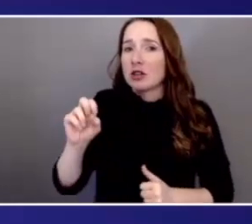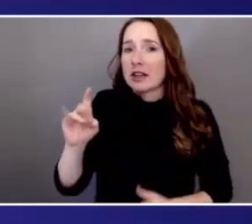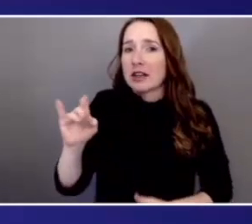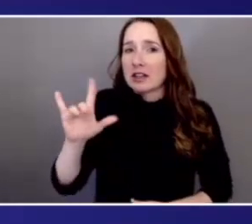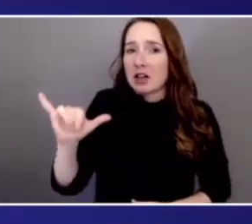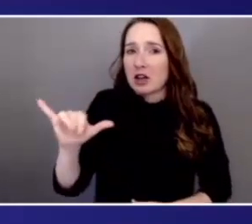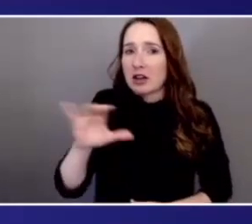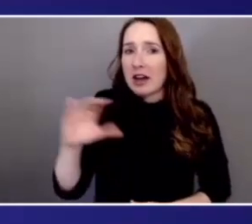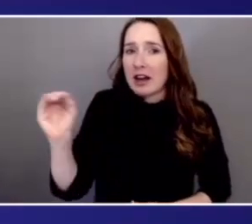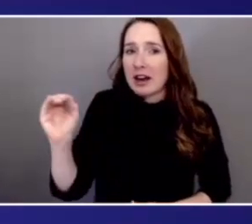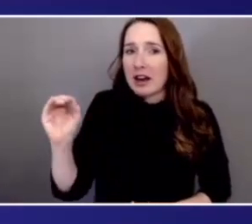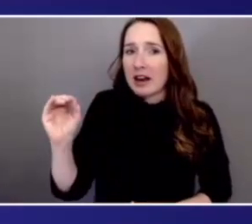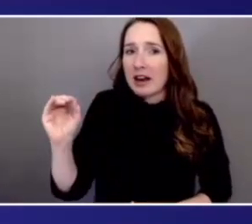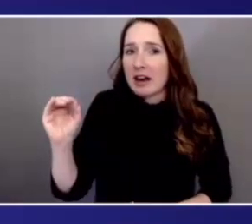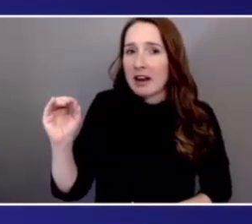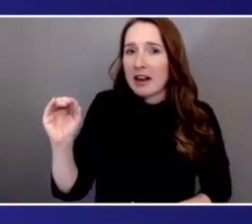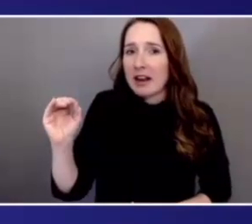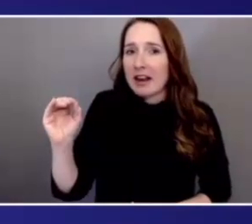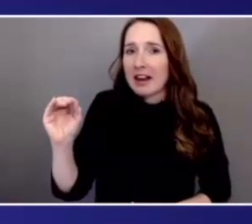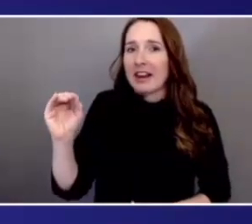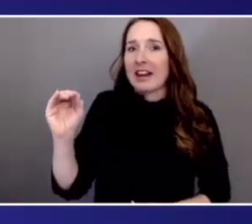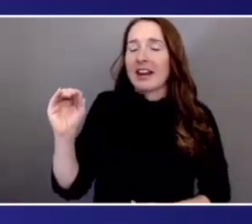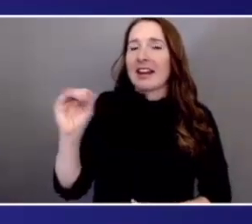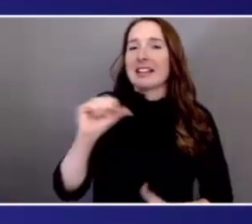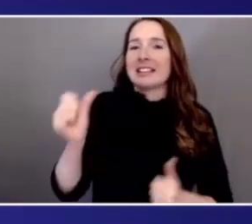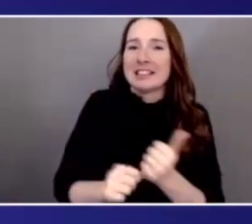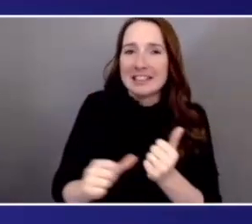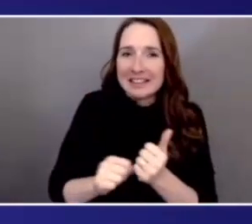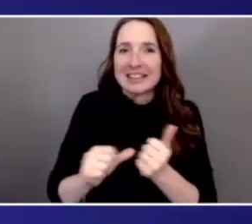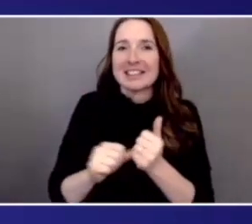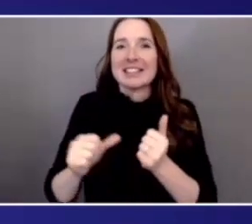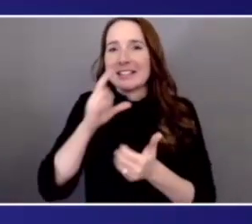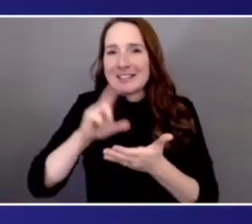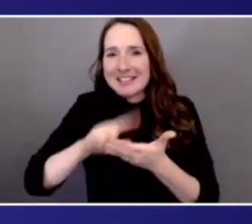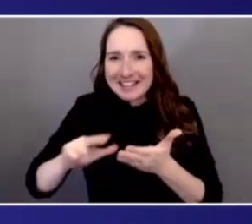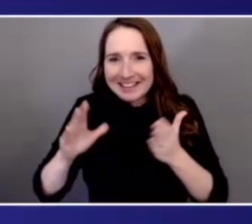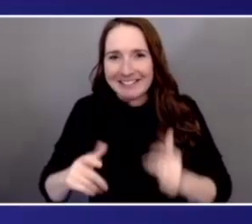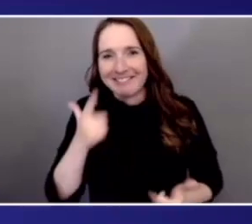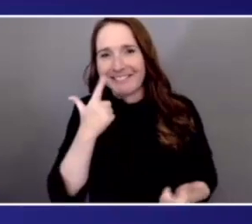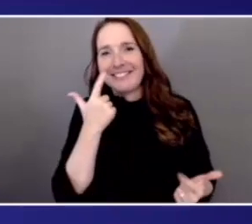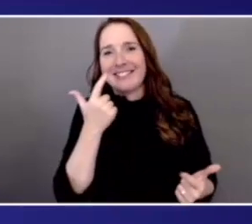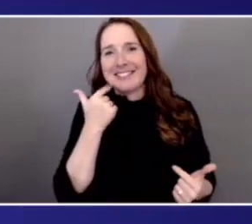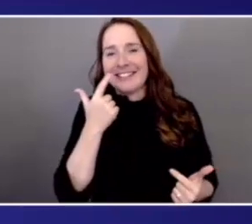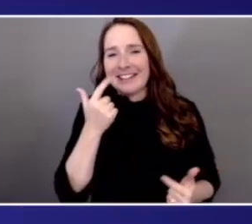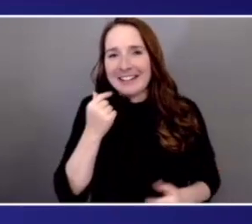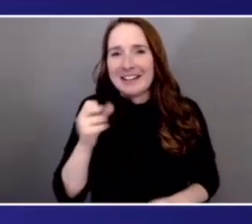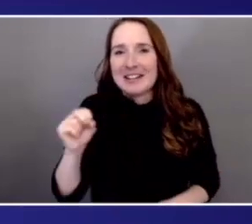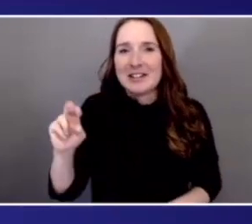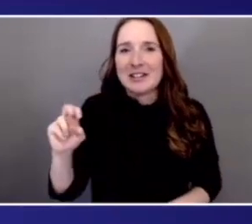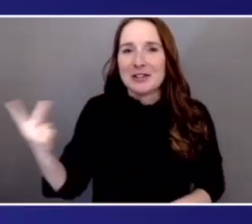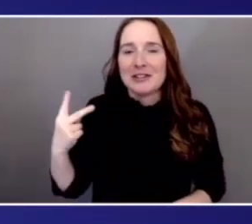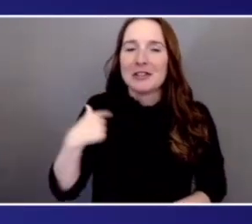Good. It's very fun. Doing that. We thank you.